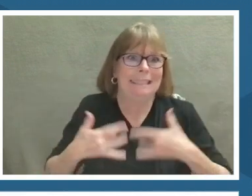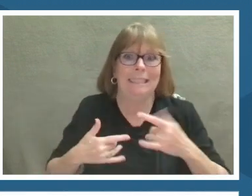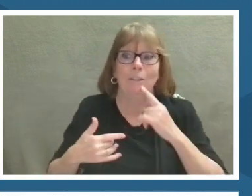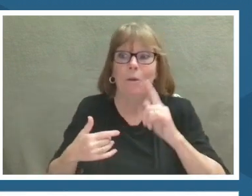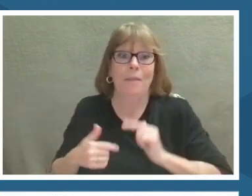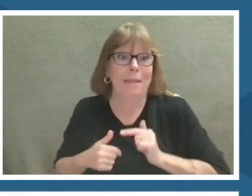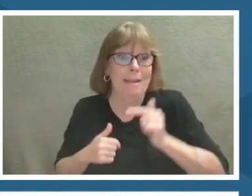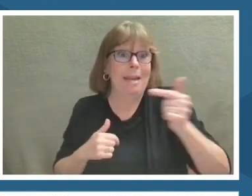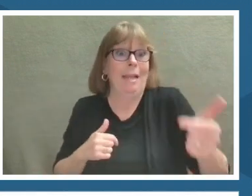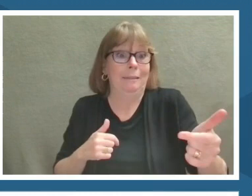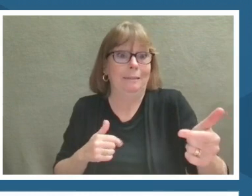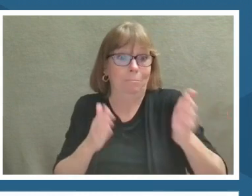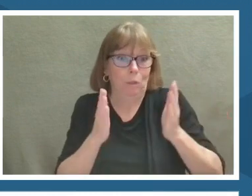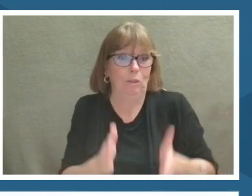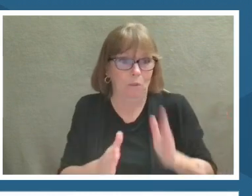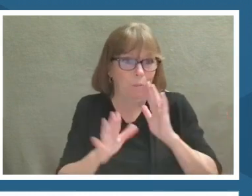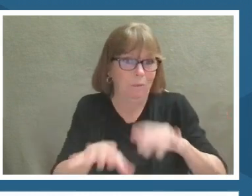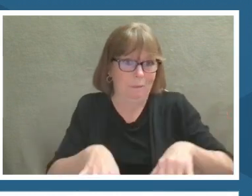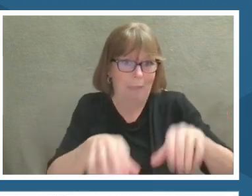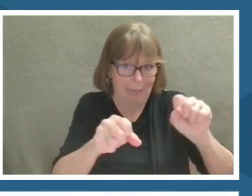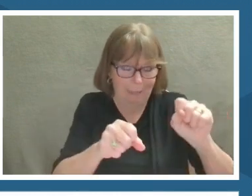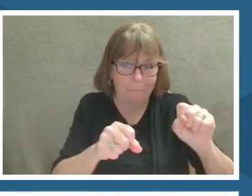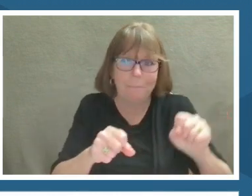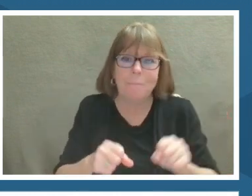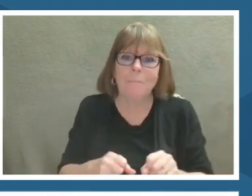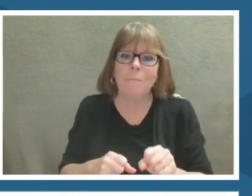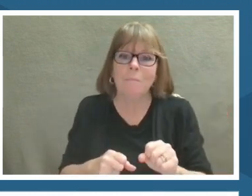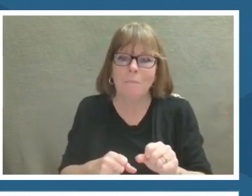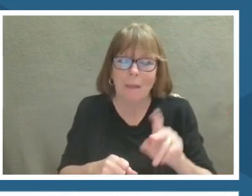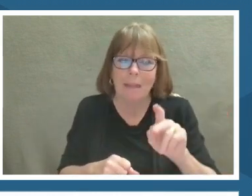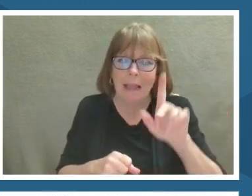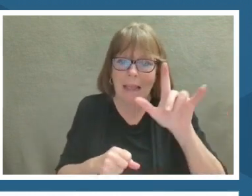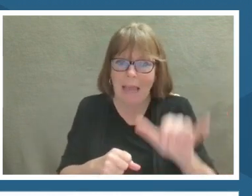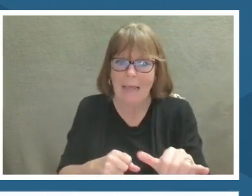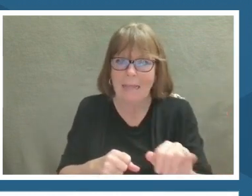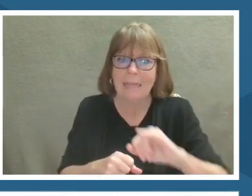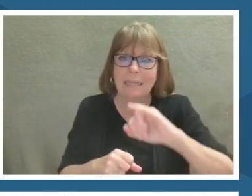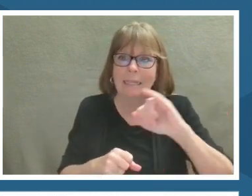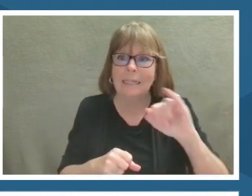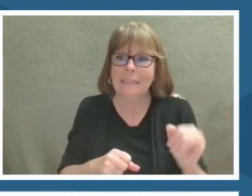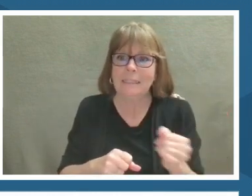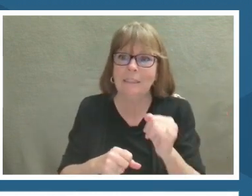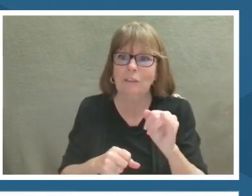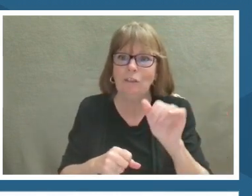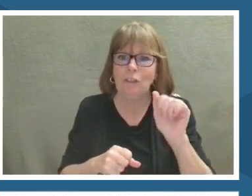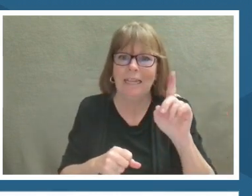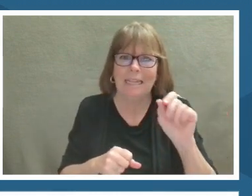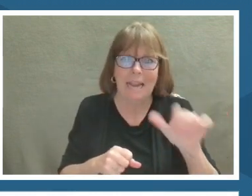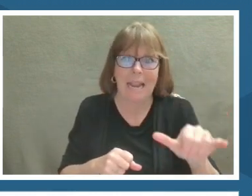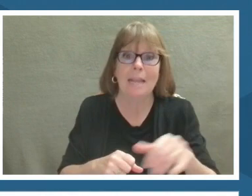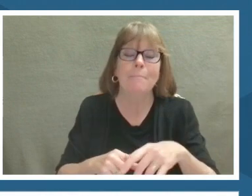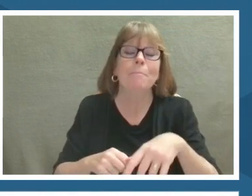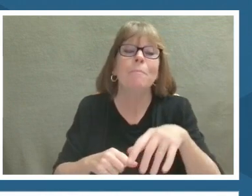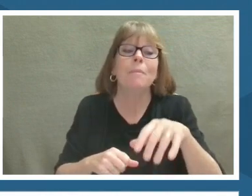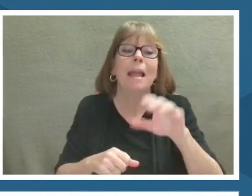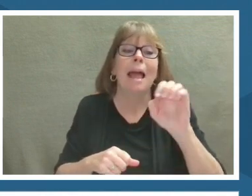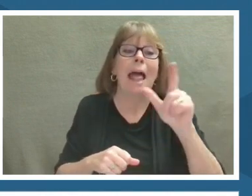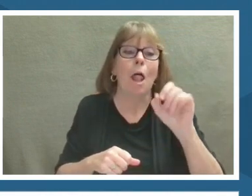slide um miss kelly j day who is our albert